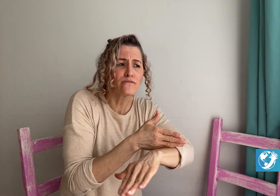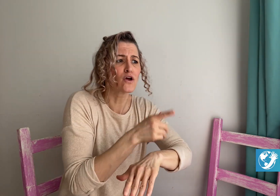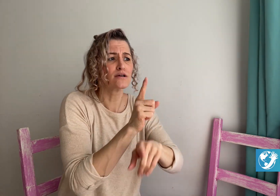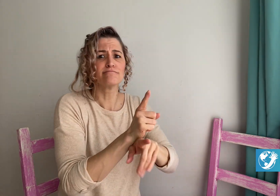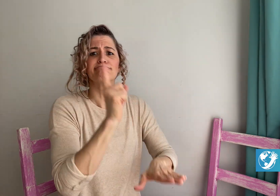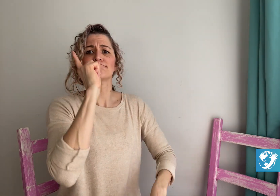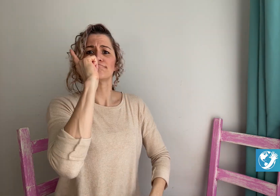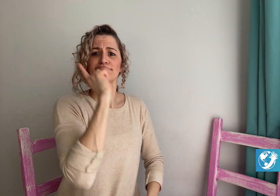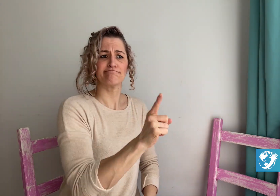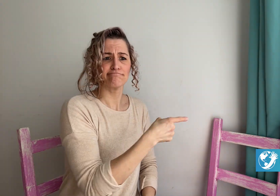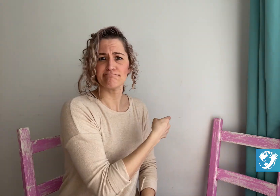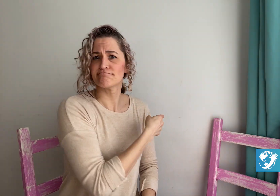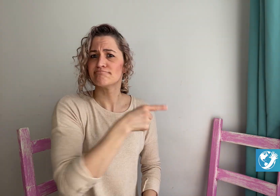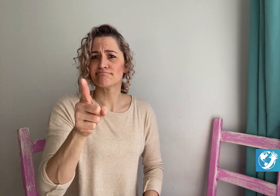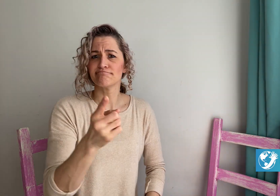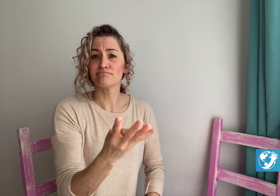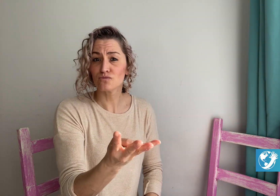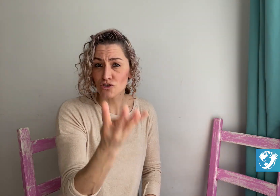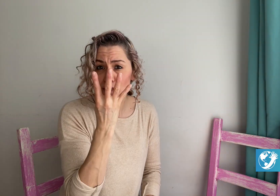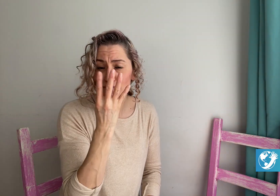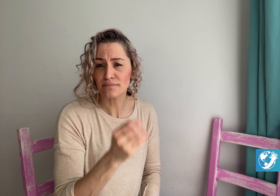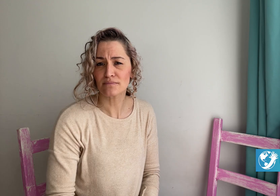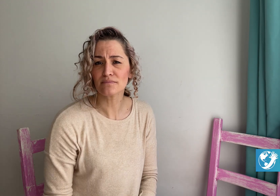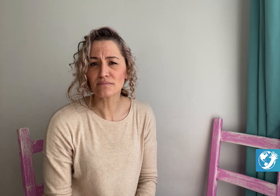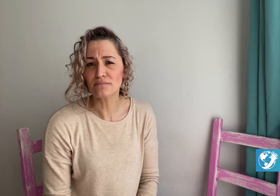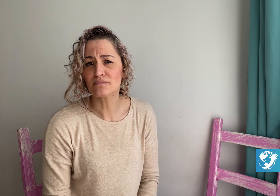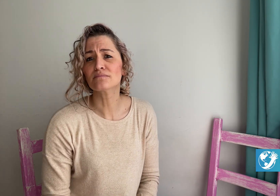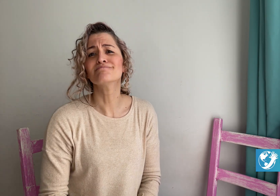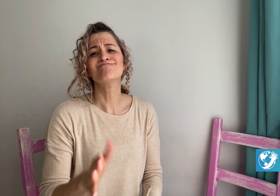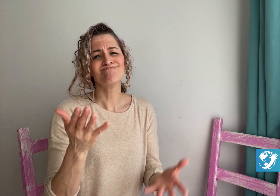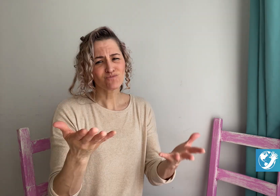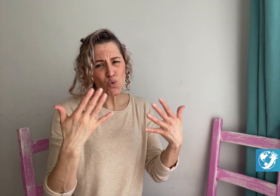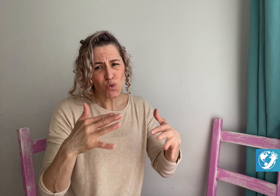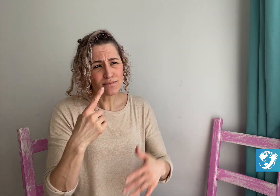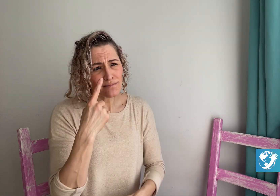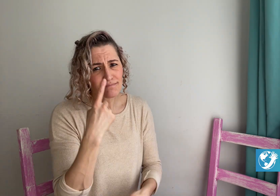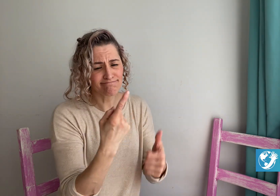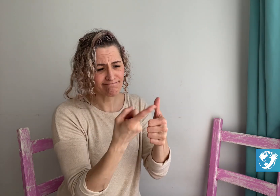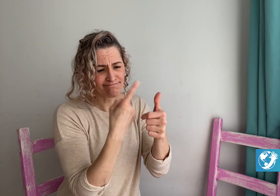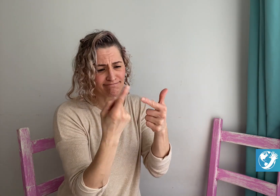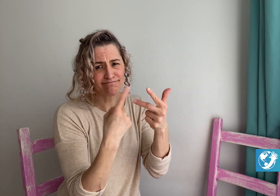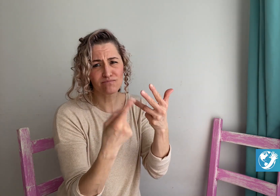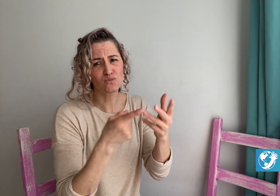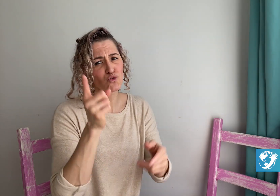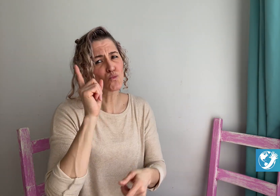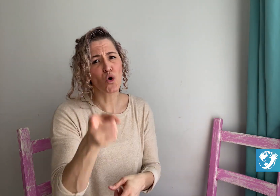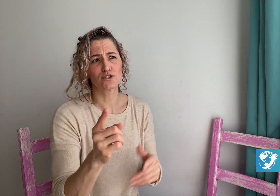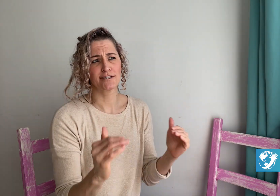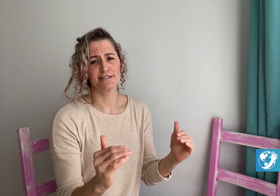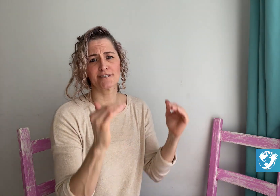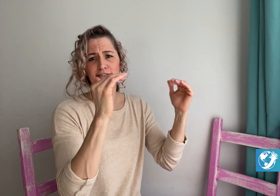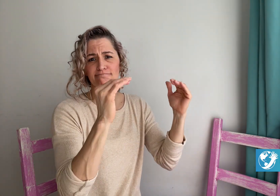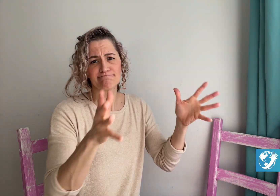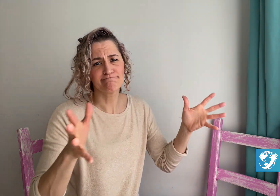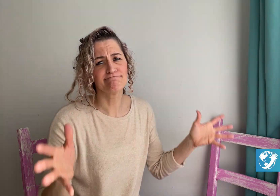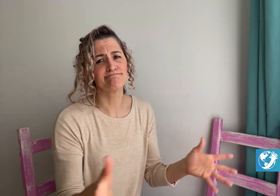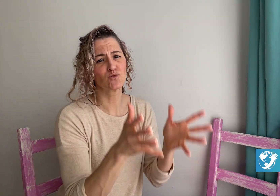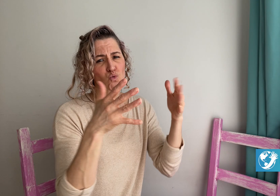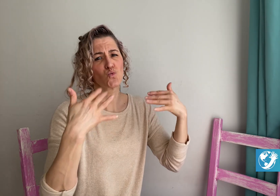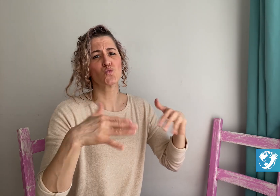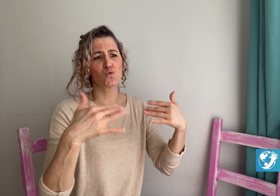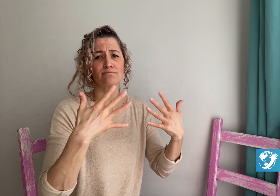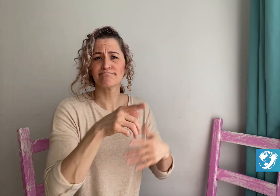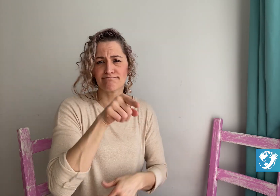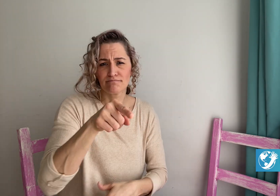being sentenced. A lot of improvements need to be made